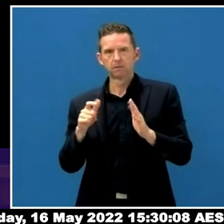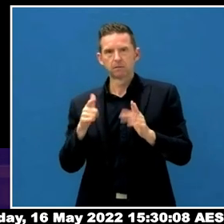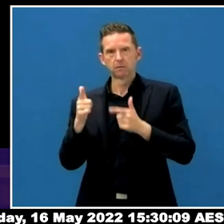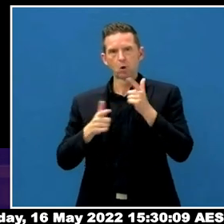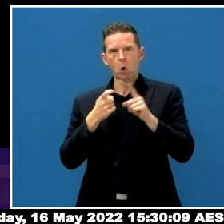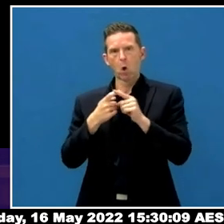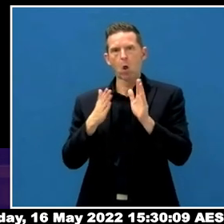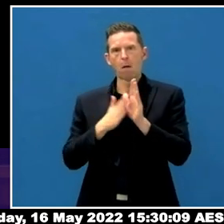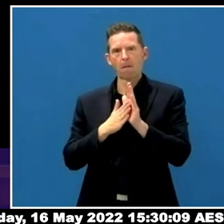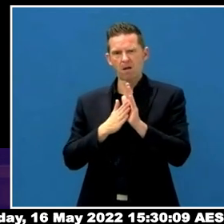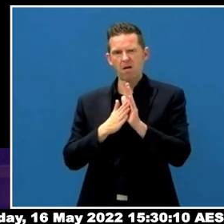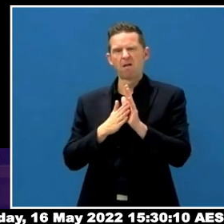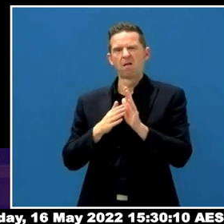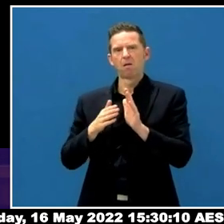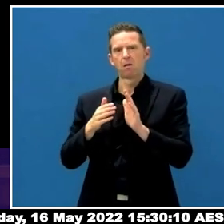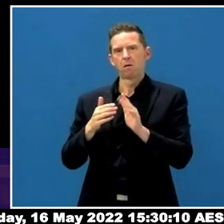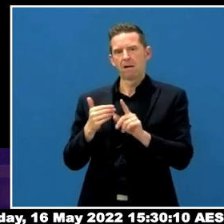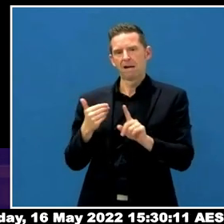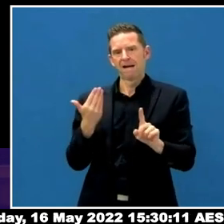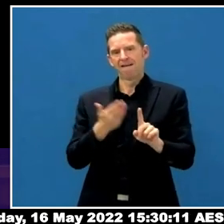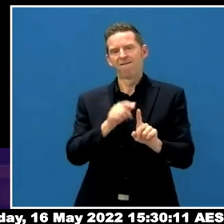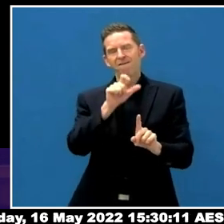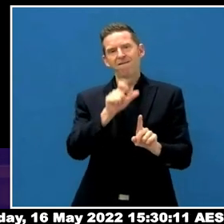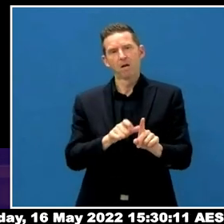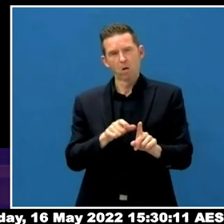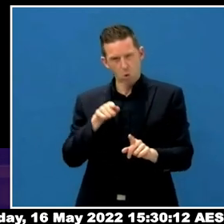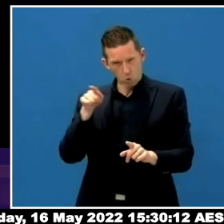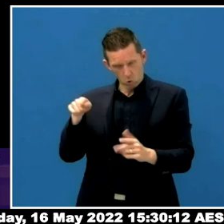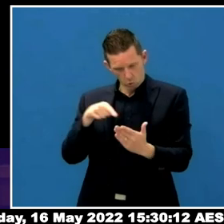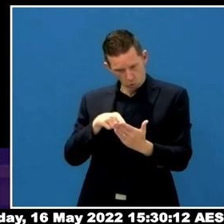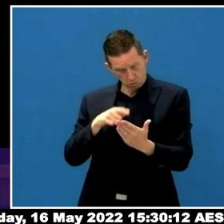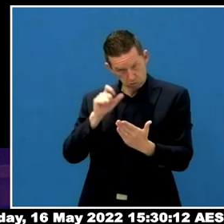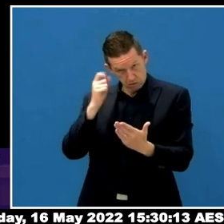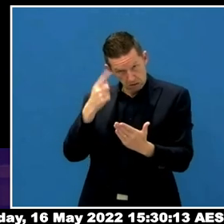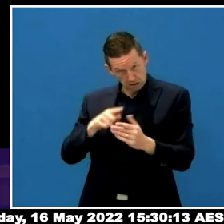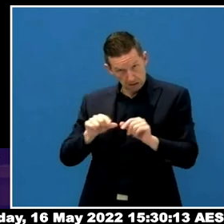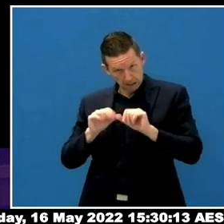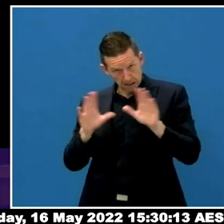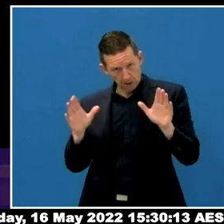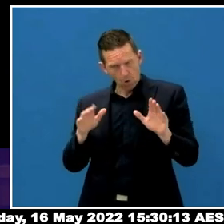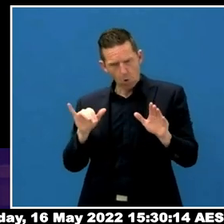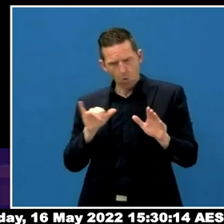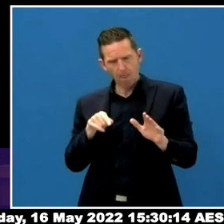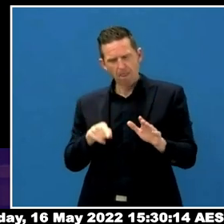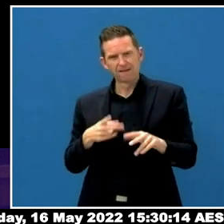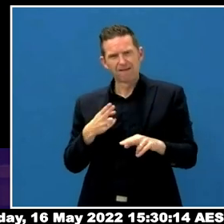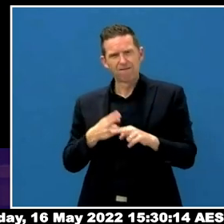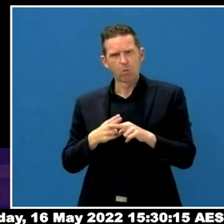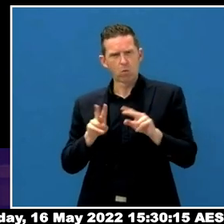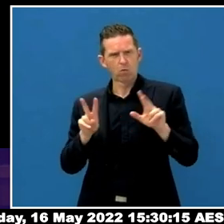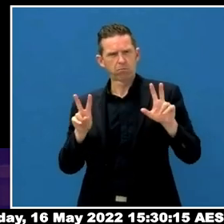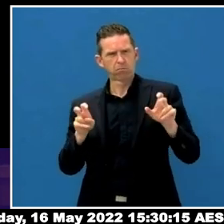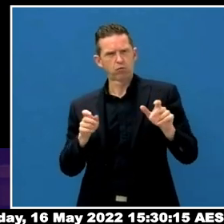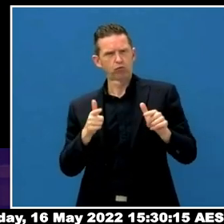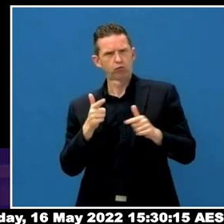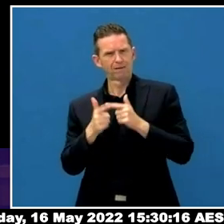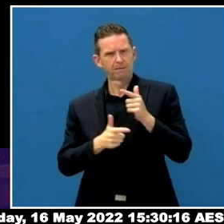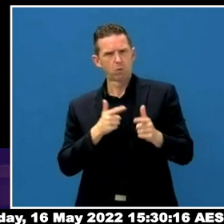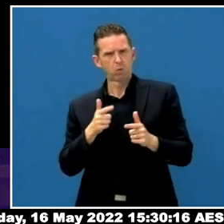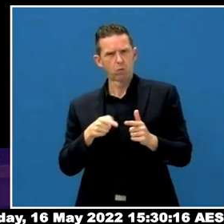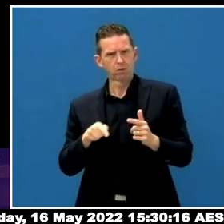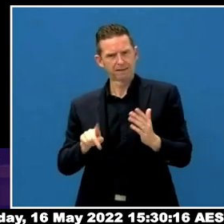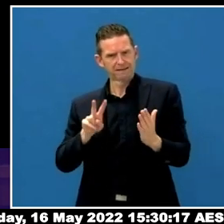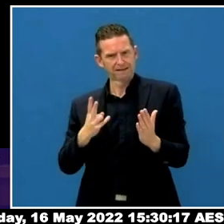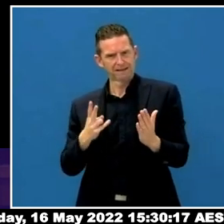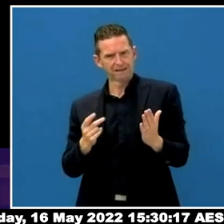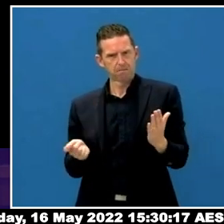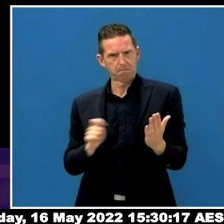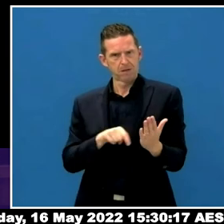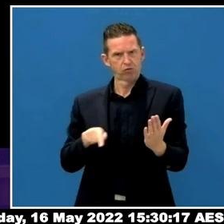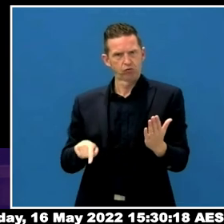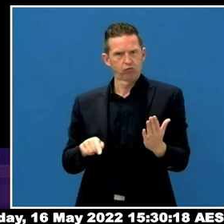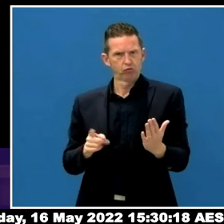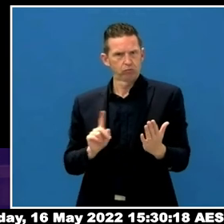Do you understand that to be a transport, second page, page 9 of